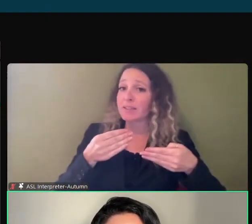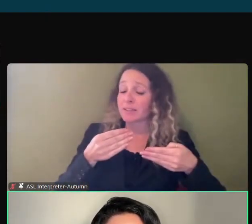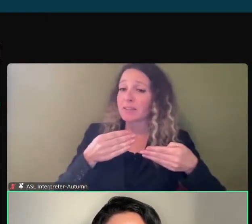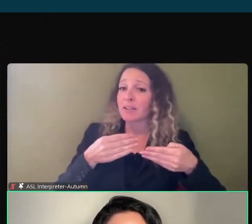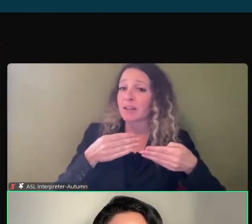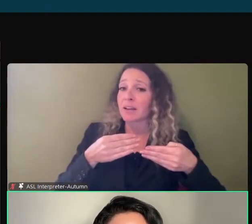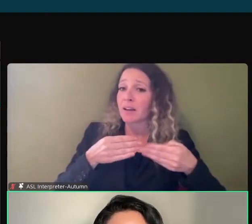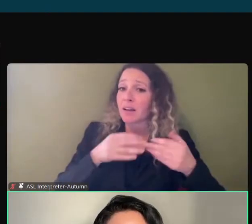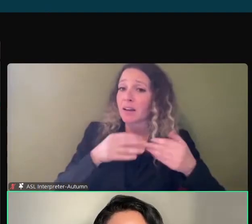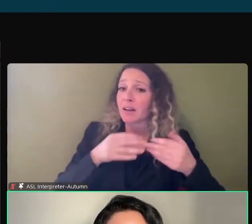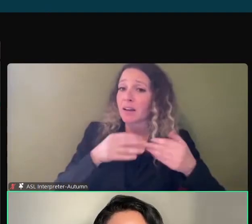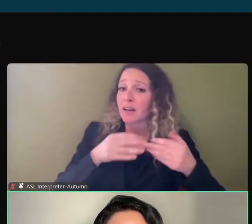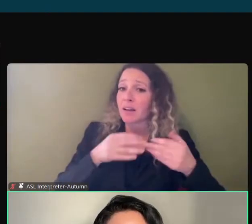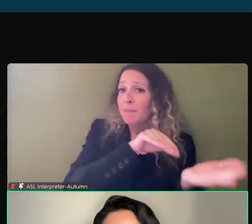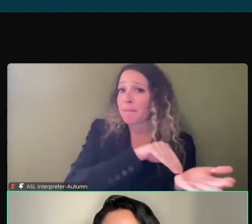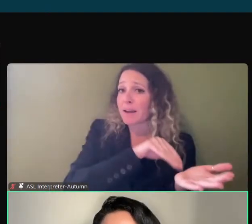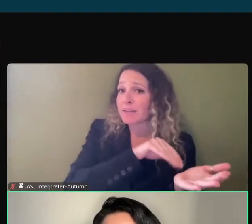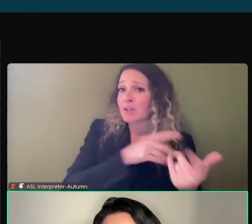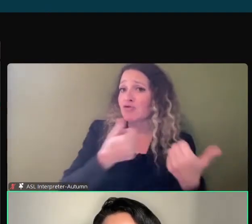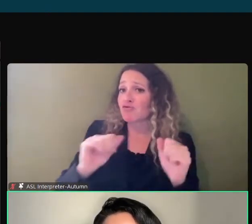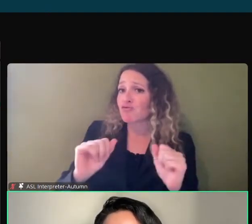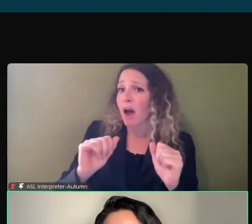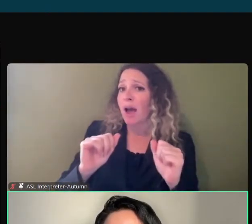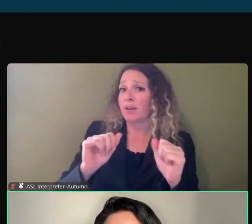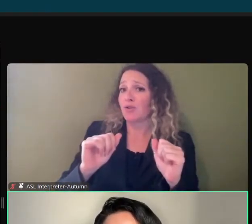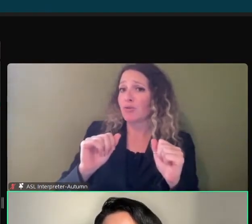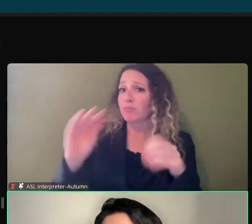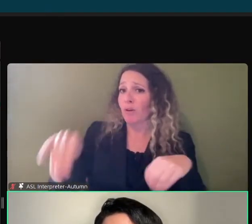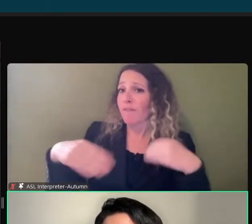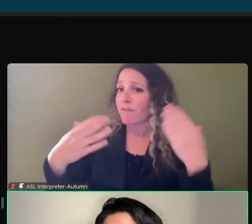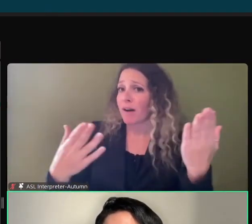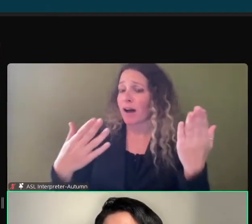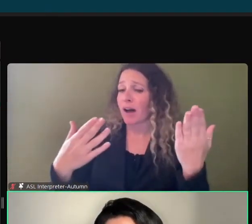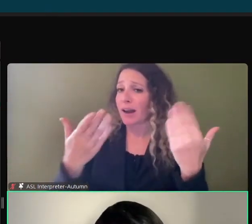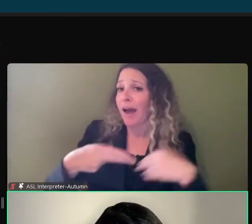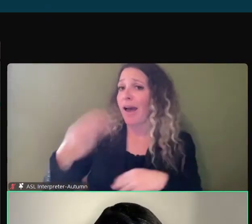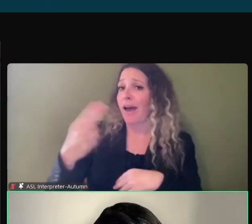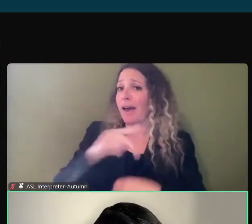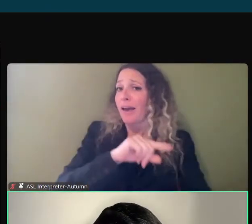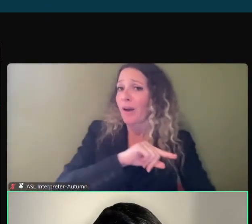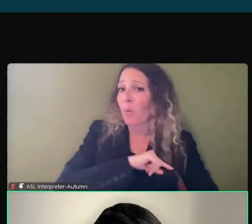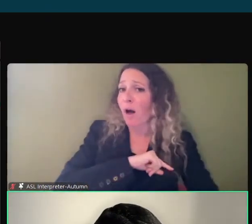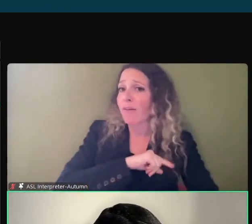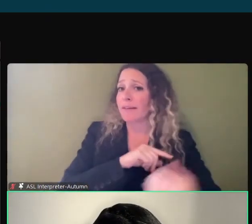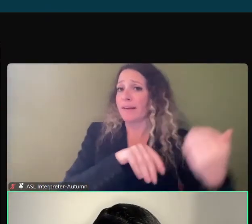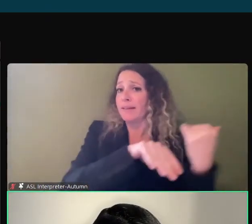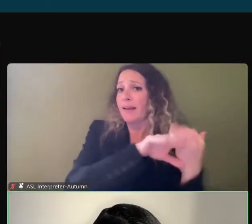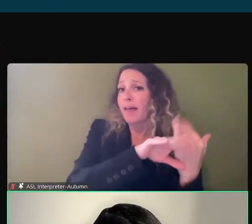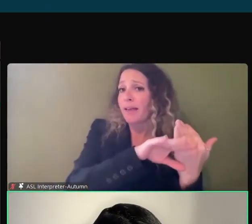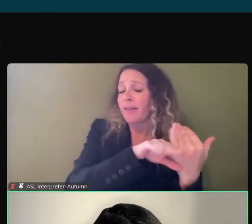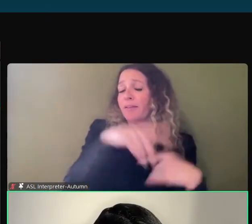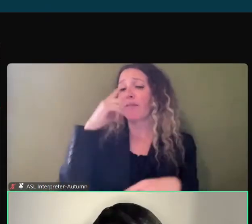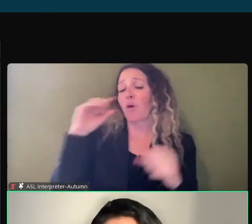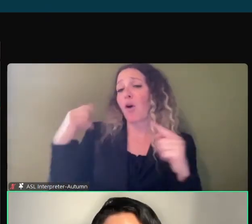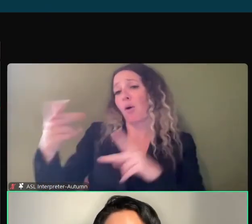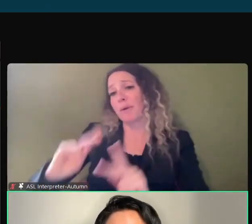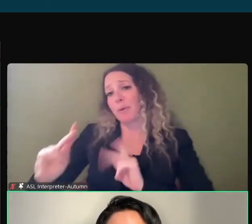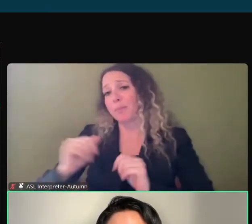been trying for high-quality telehealth for all. I think along with the other leadership within